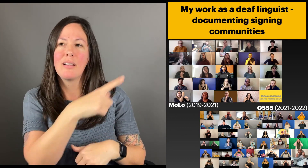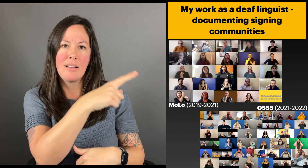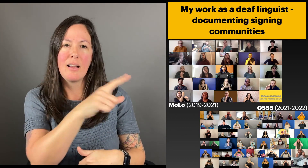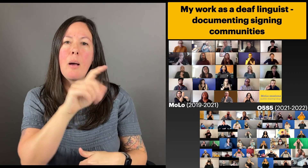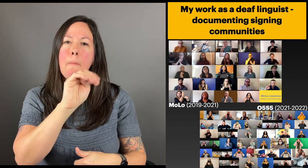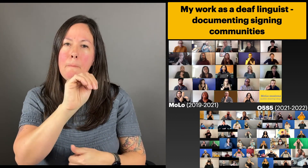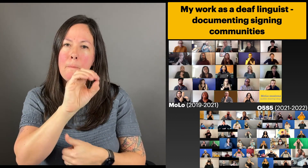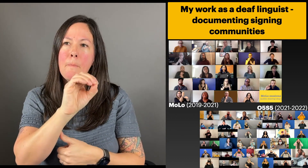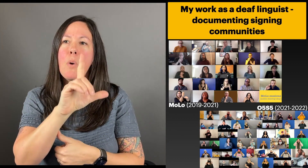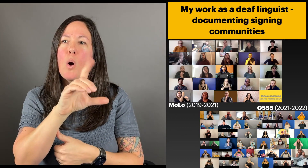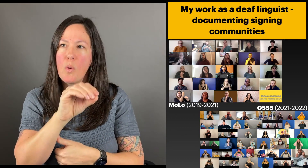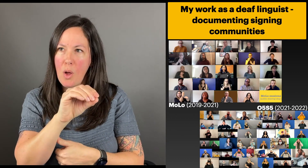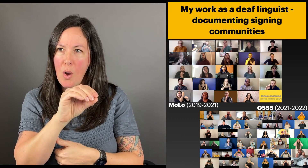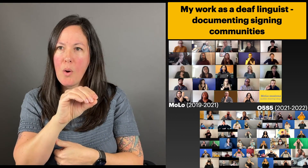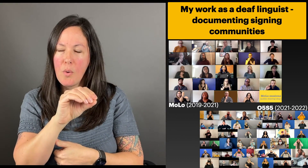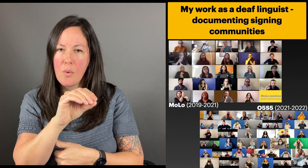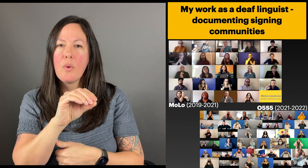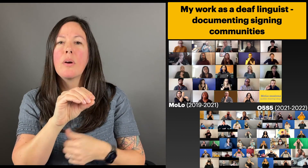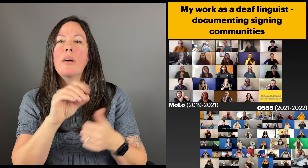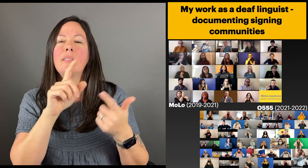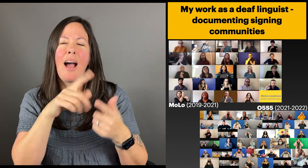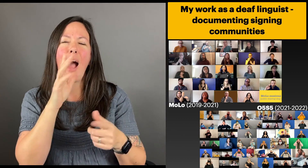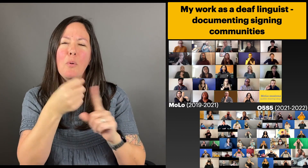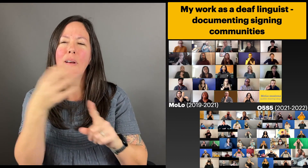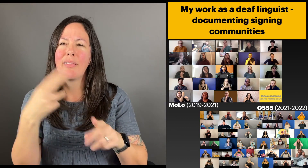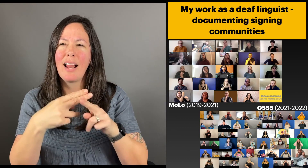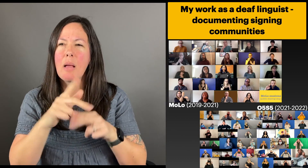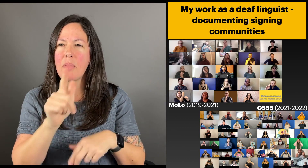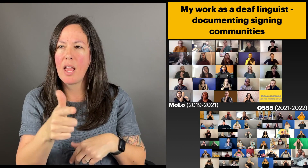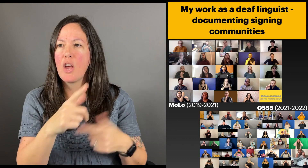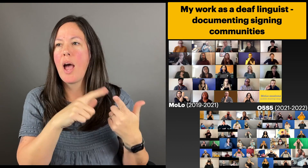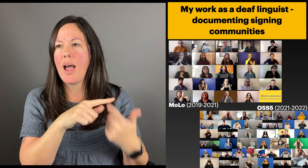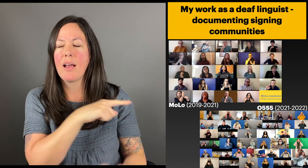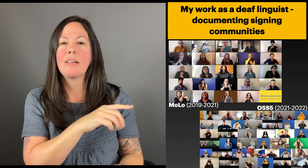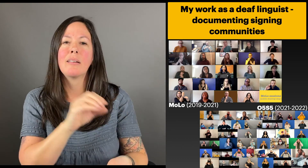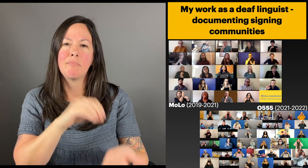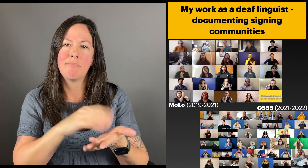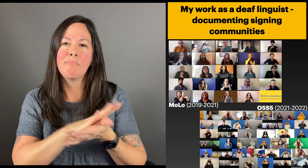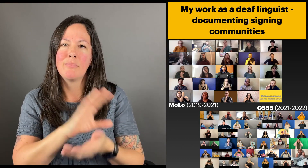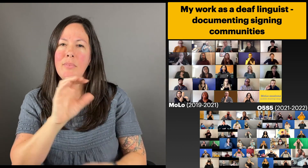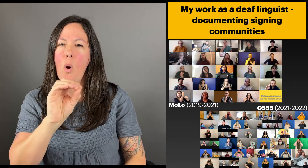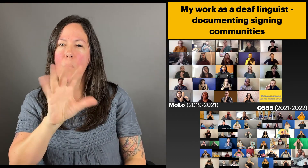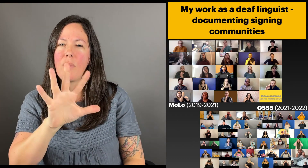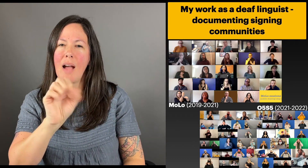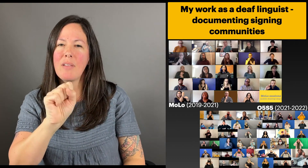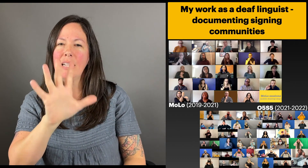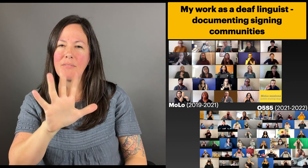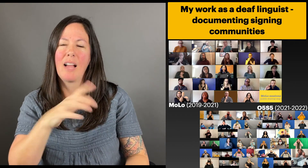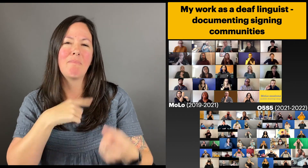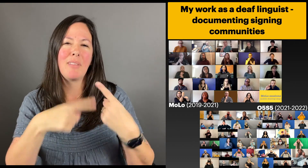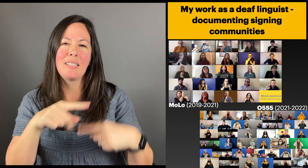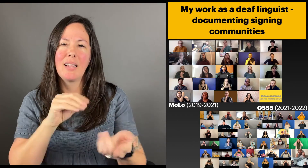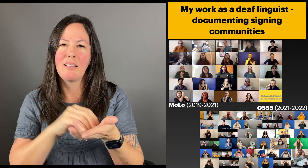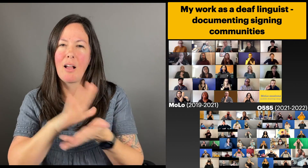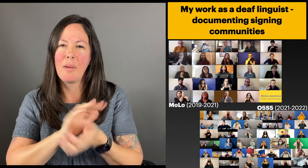doing and then most recently which I will get into more detail later I'm working on the molo project I'll tell